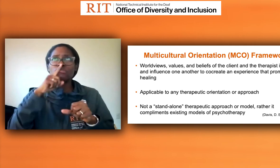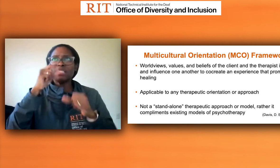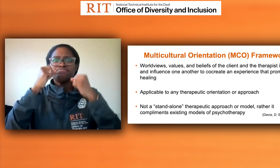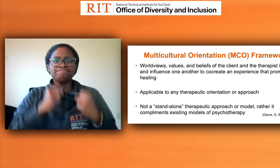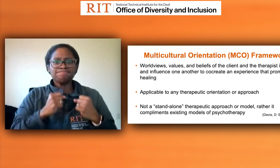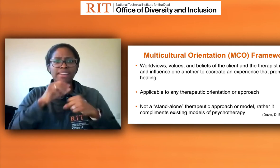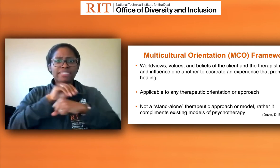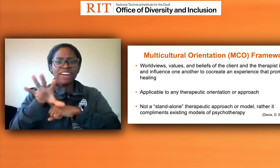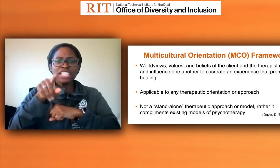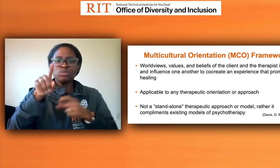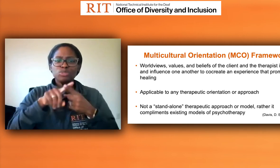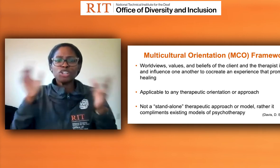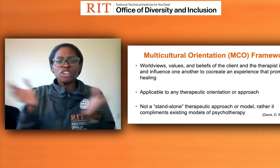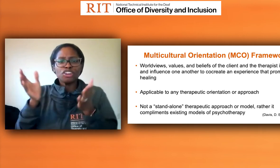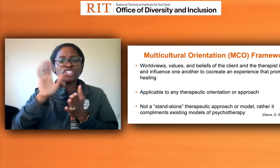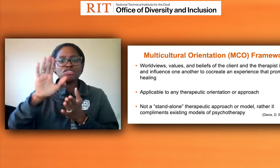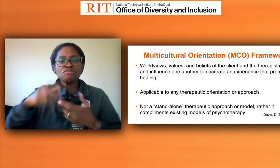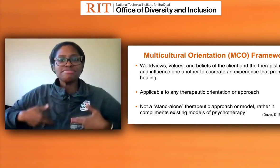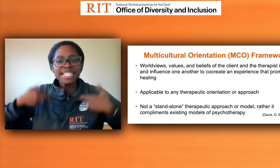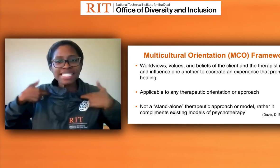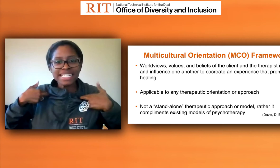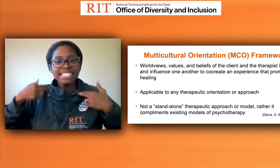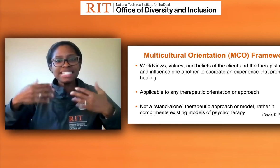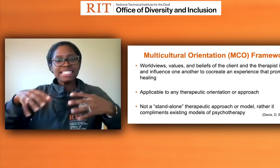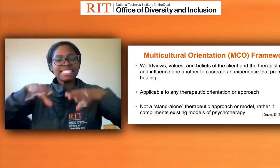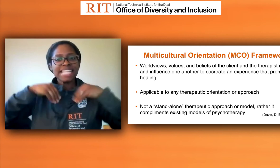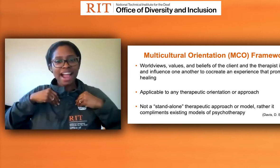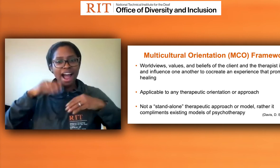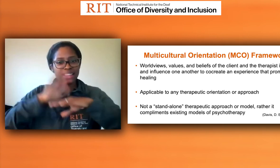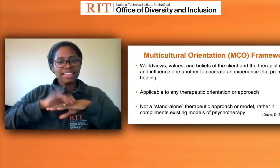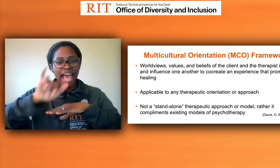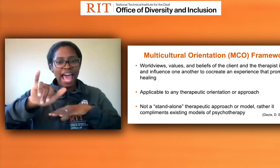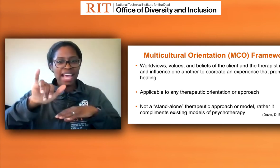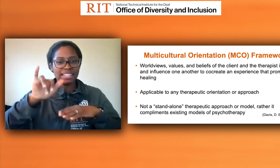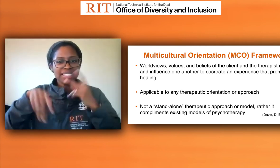So, I strongly advise you to encourage your residents to take on that kind of approach,